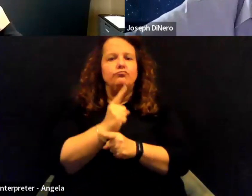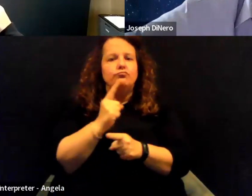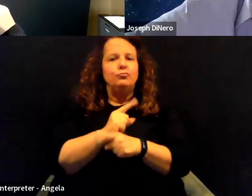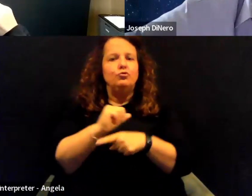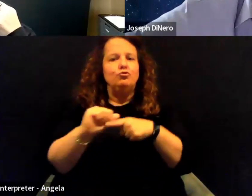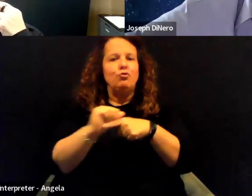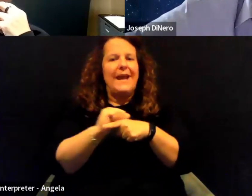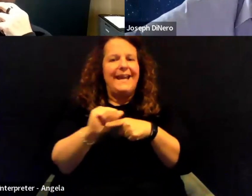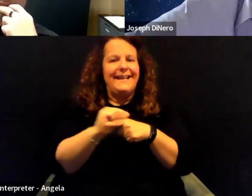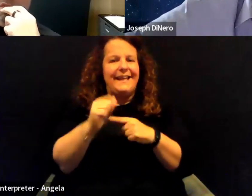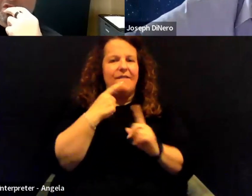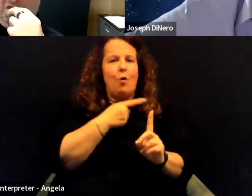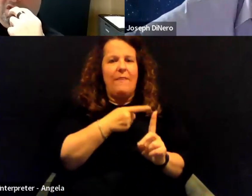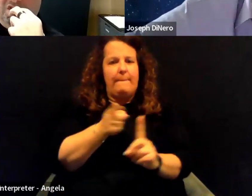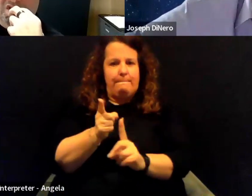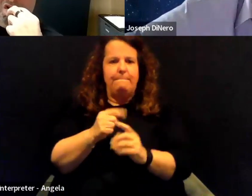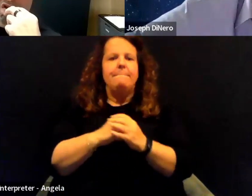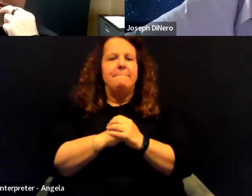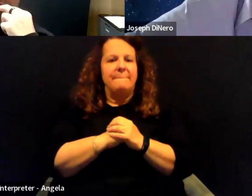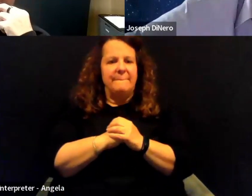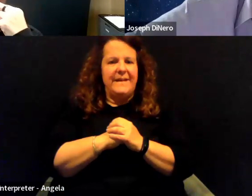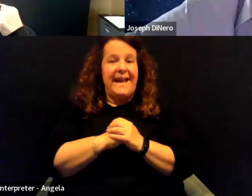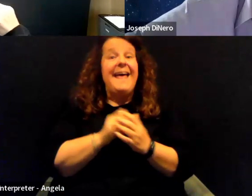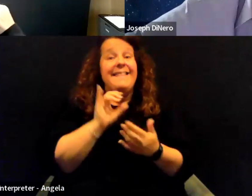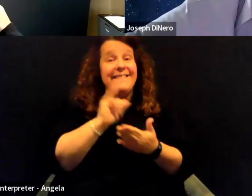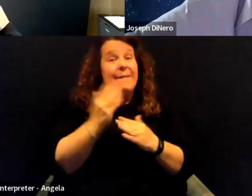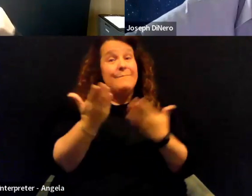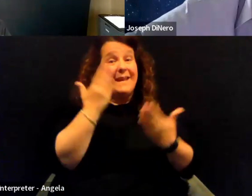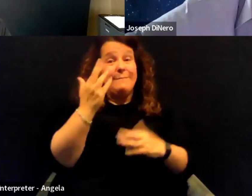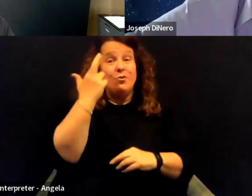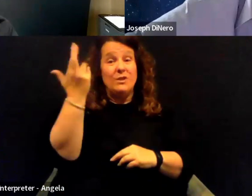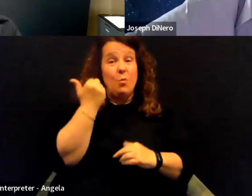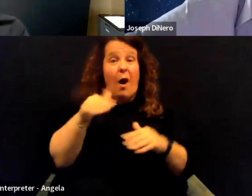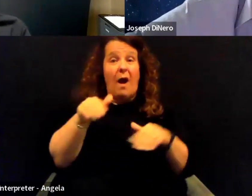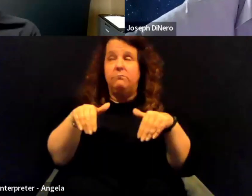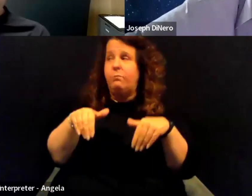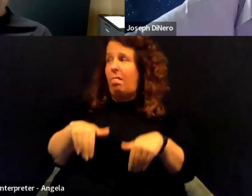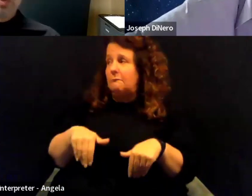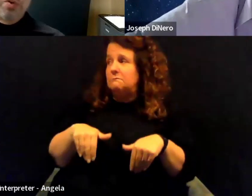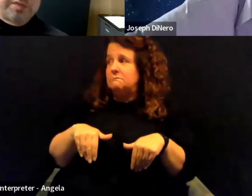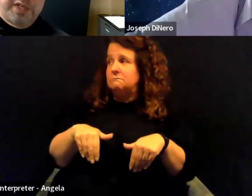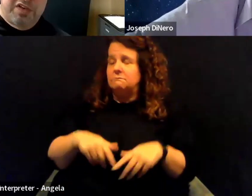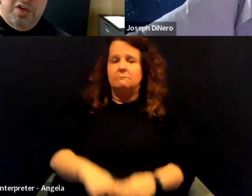And that may feed the apathy. I can, I can get to anyone who knows me